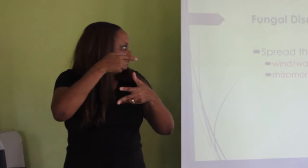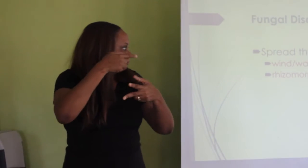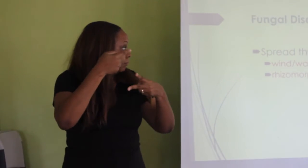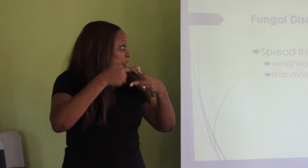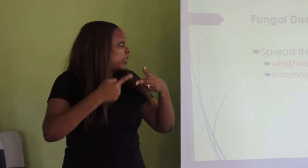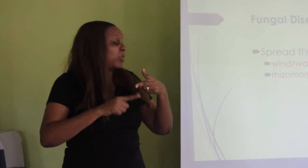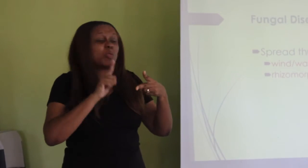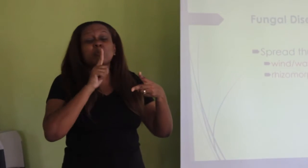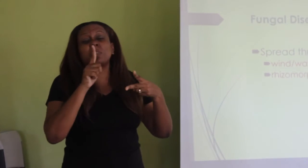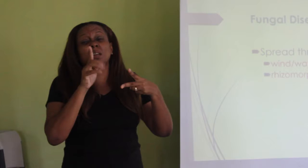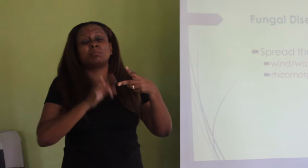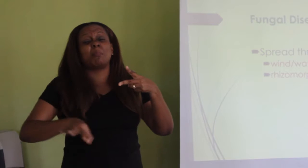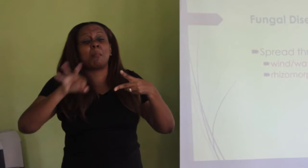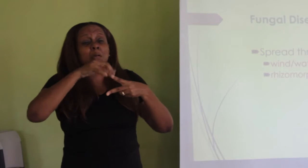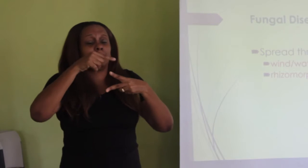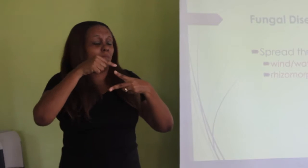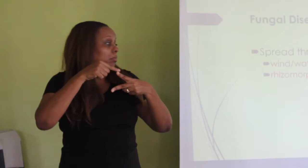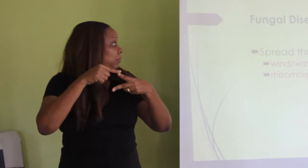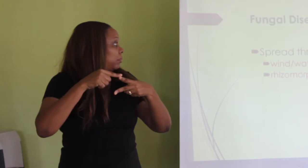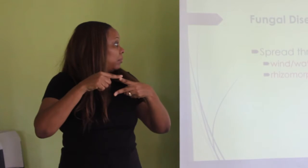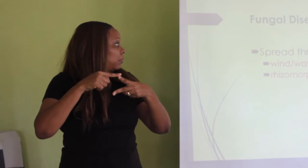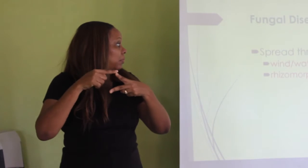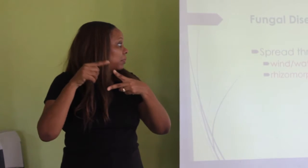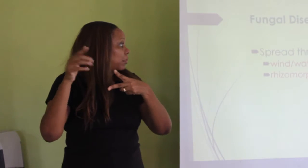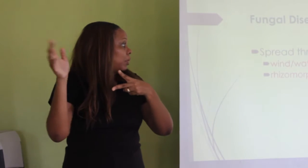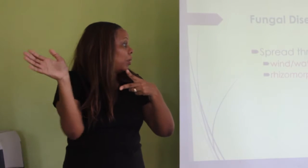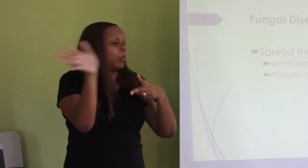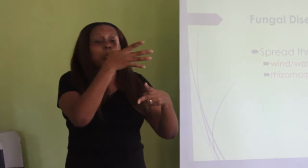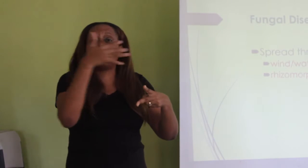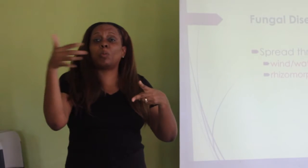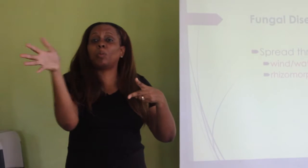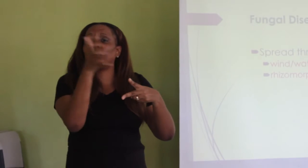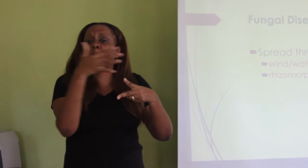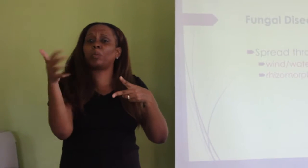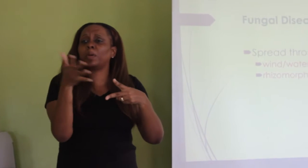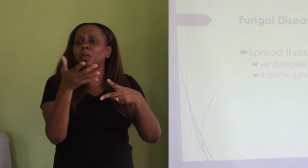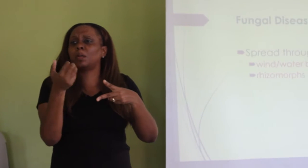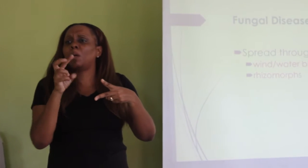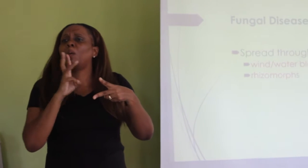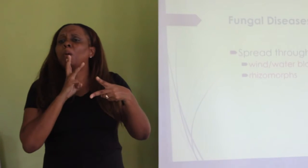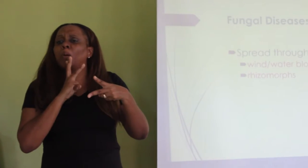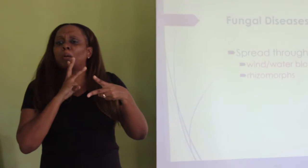and we have here the ring and water the spores are the little tiny particles that are